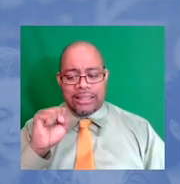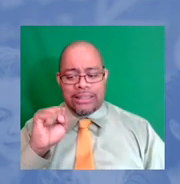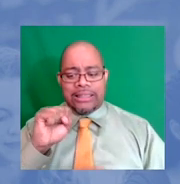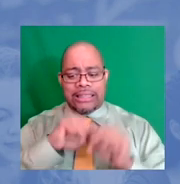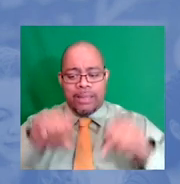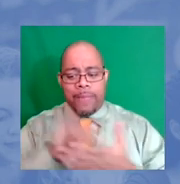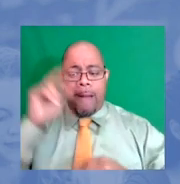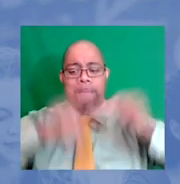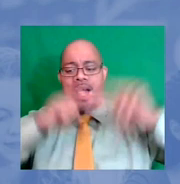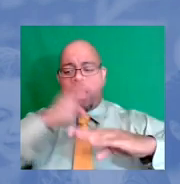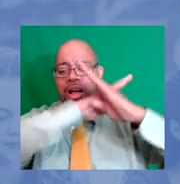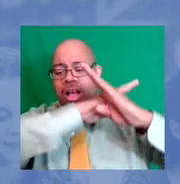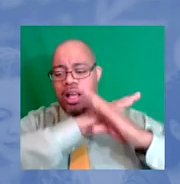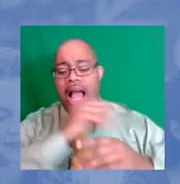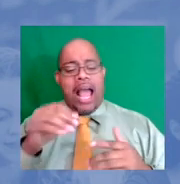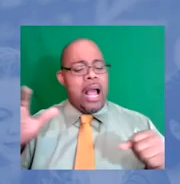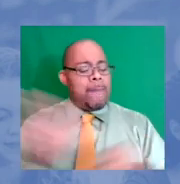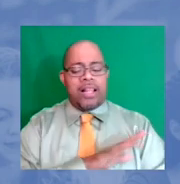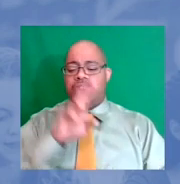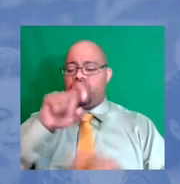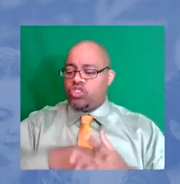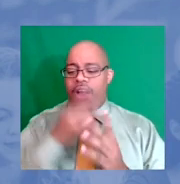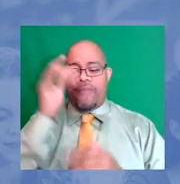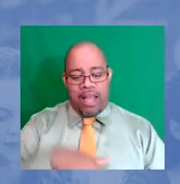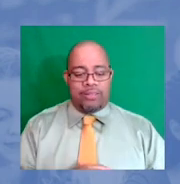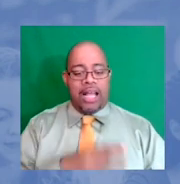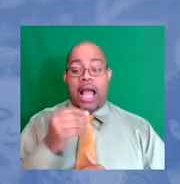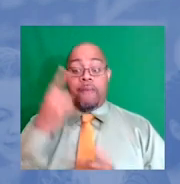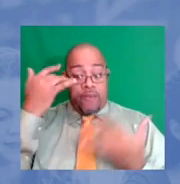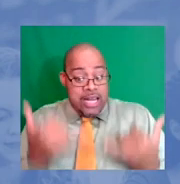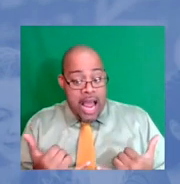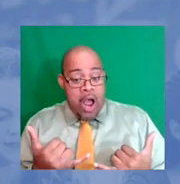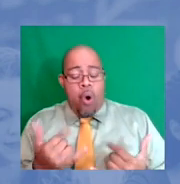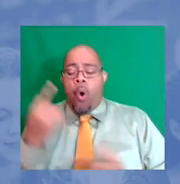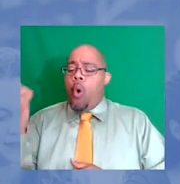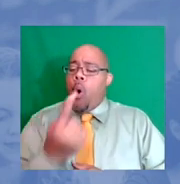COMPLETELY RESTART THERE BUT IN THE MEANTIME ALWAYS FOREVER AFFIRM AND CELEBRATE EVERY